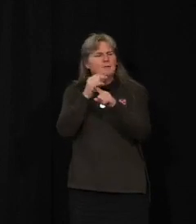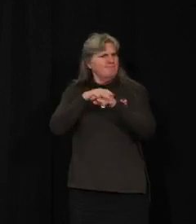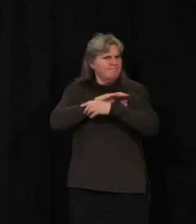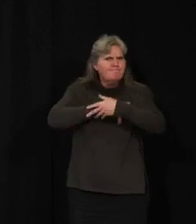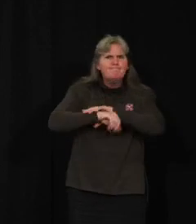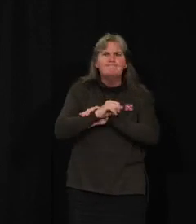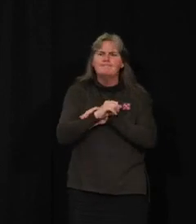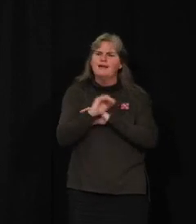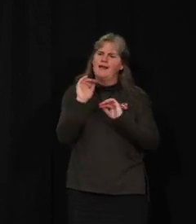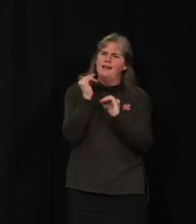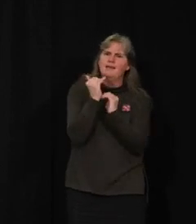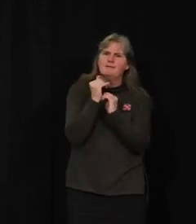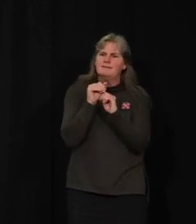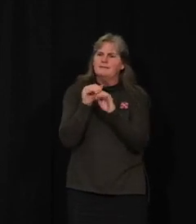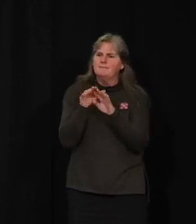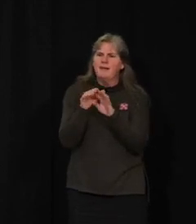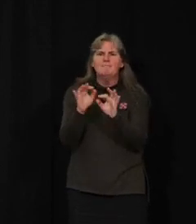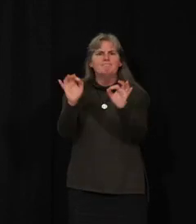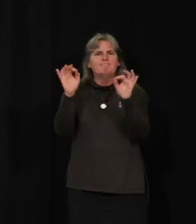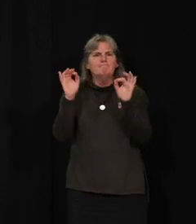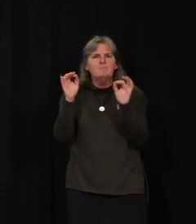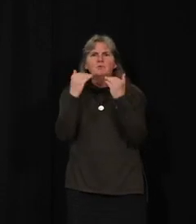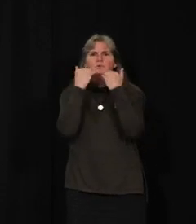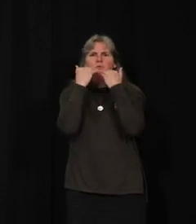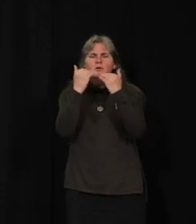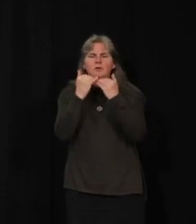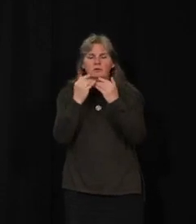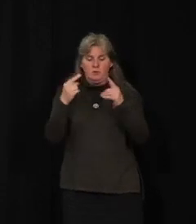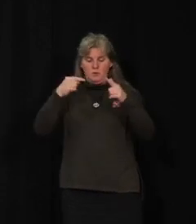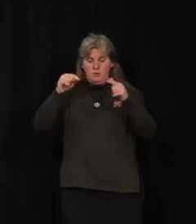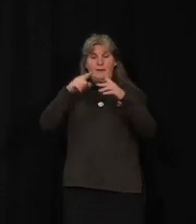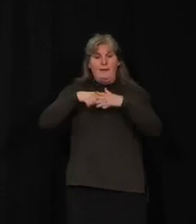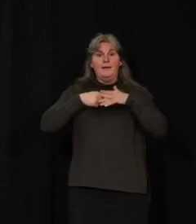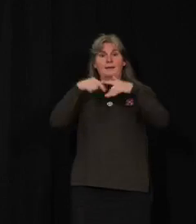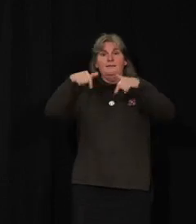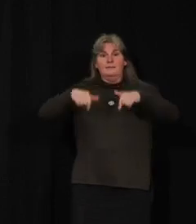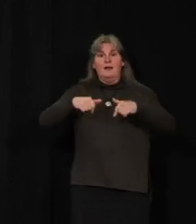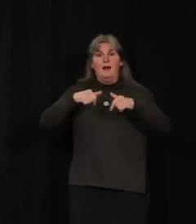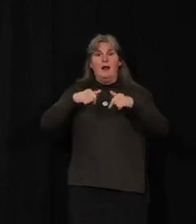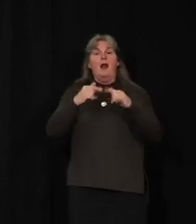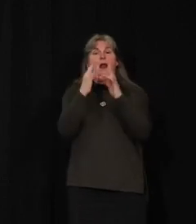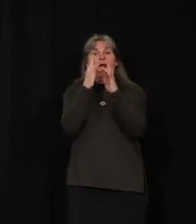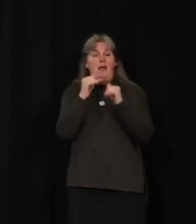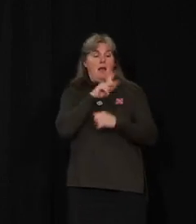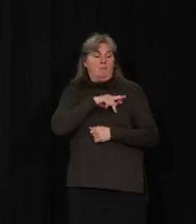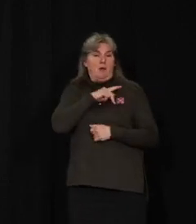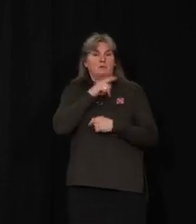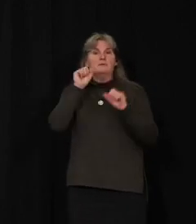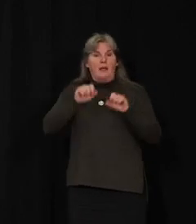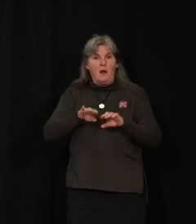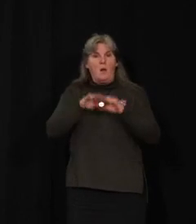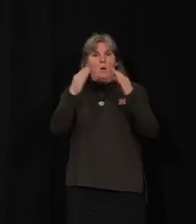position to begin opening territorial parks and campgrouns on June 4th.